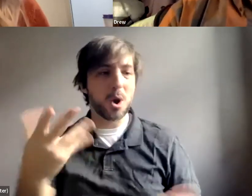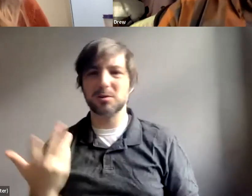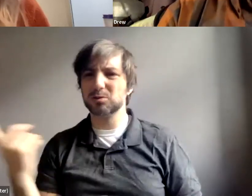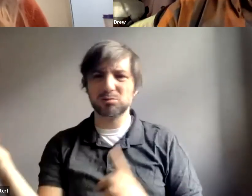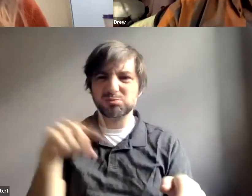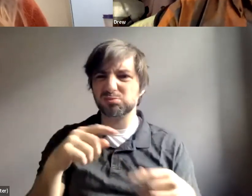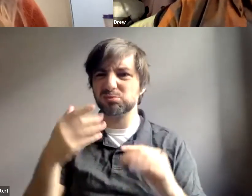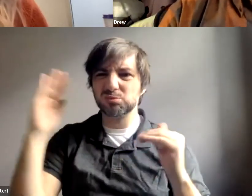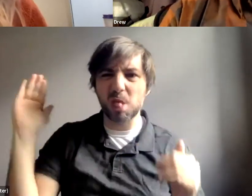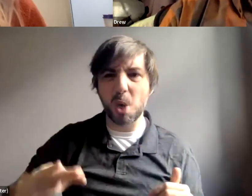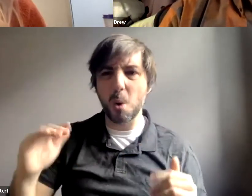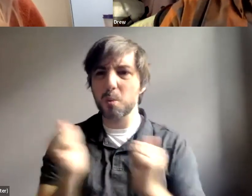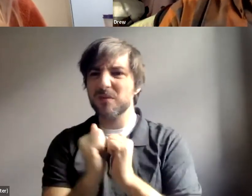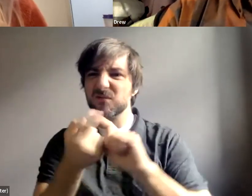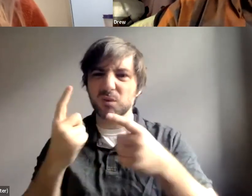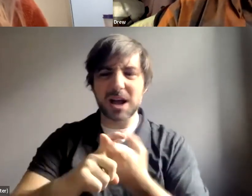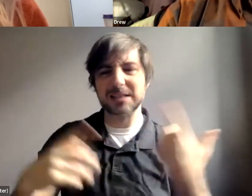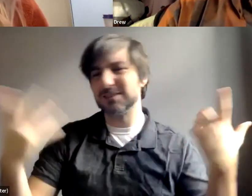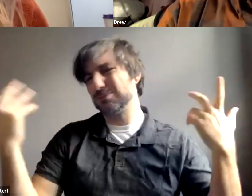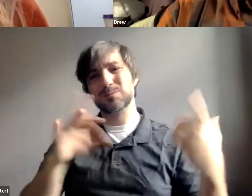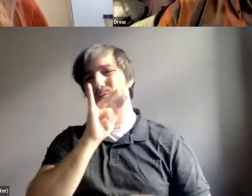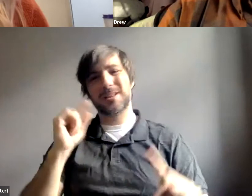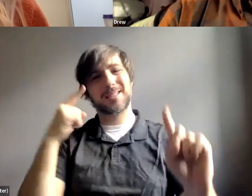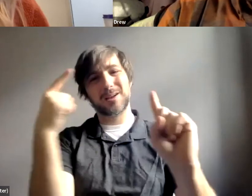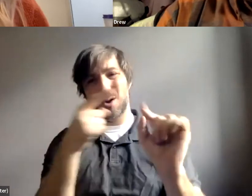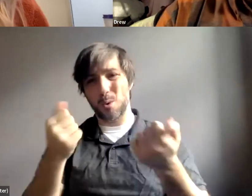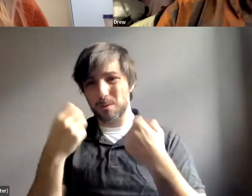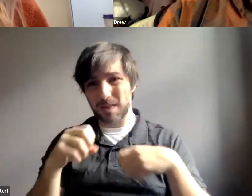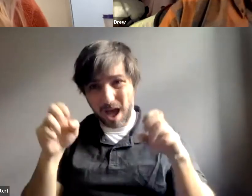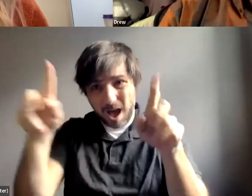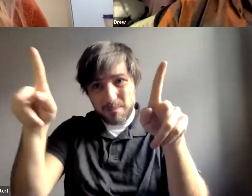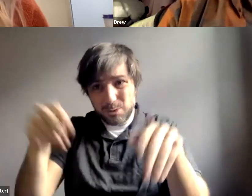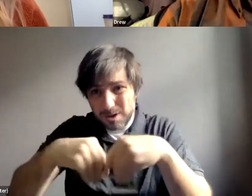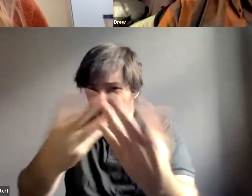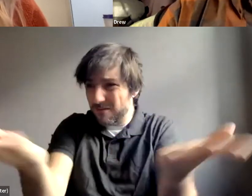our aim to give everyone the opportunity that wants it, the chance to get out there and